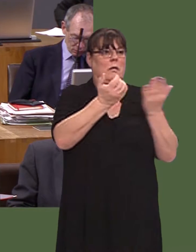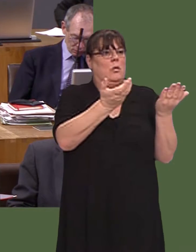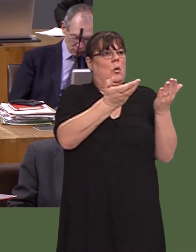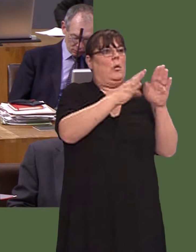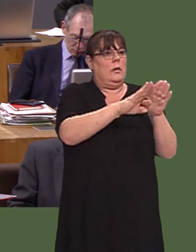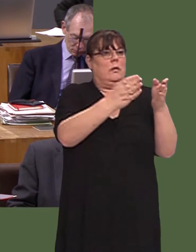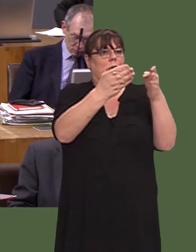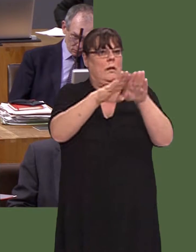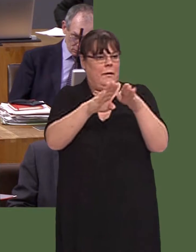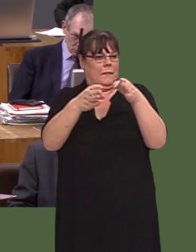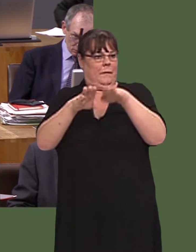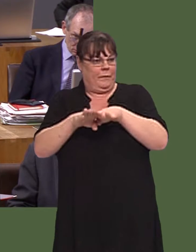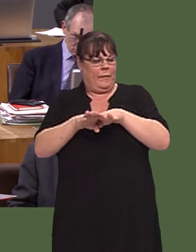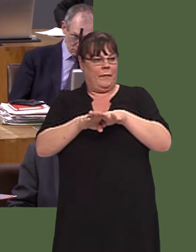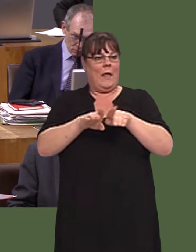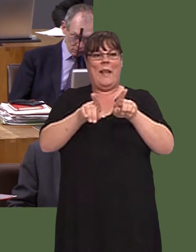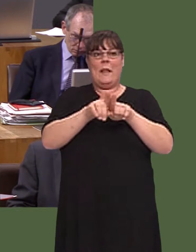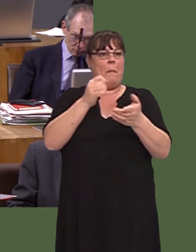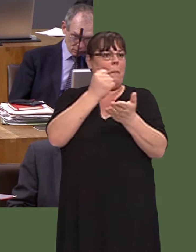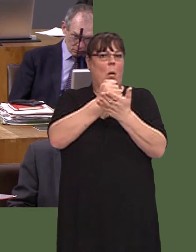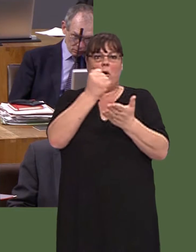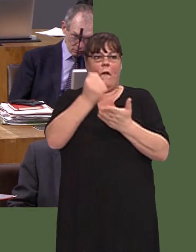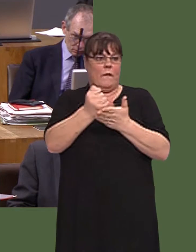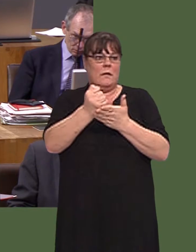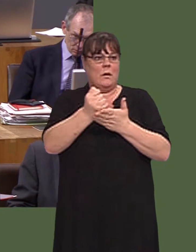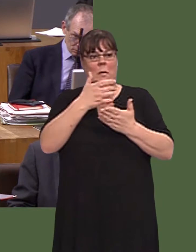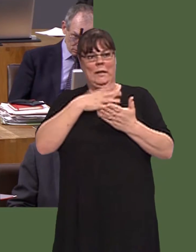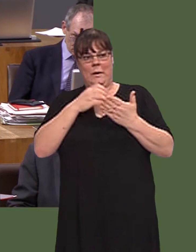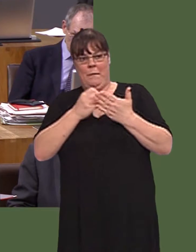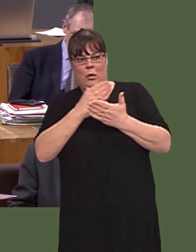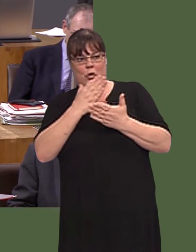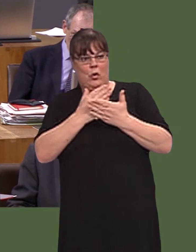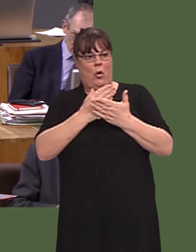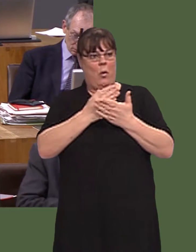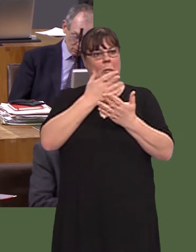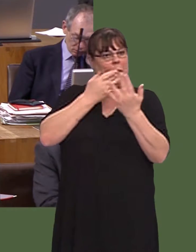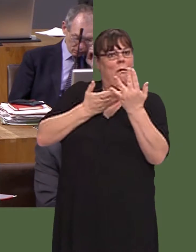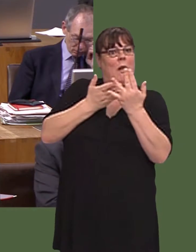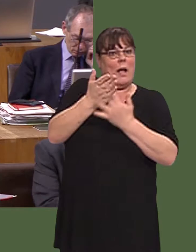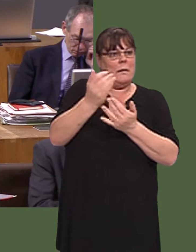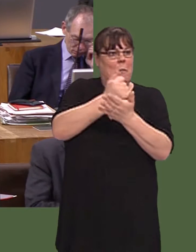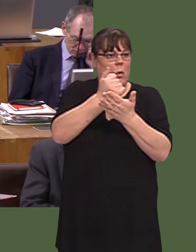many of our communities, and the need to ensure that, for example, the post office is then able to offer up the same kinds of services that the bank does.